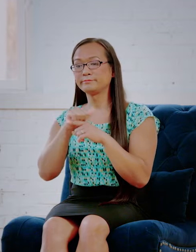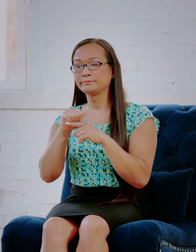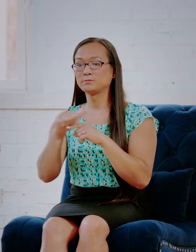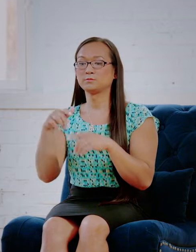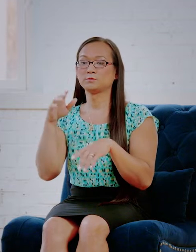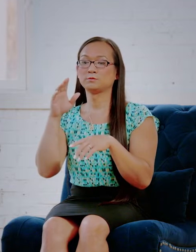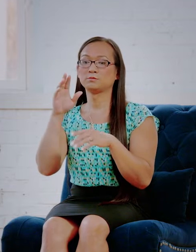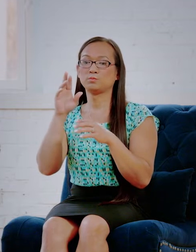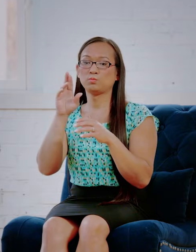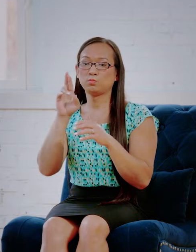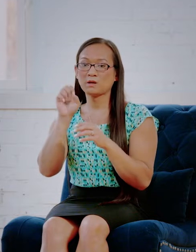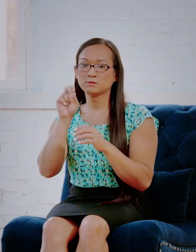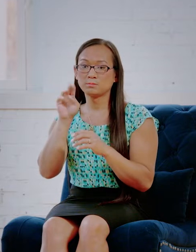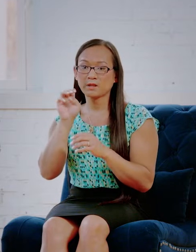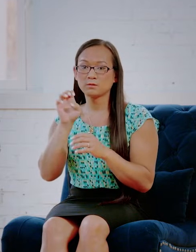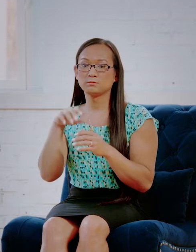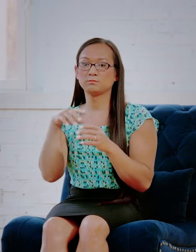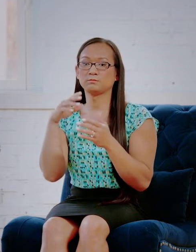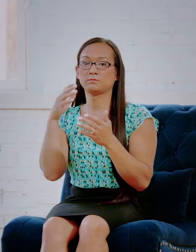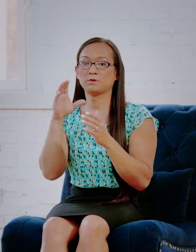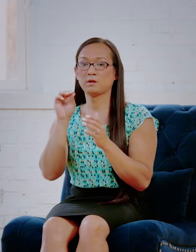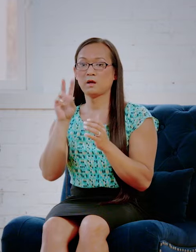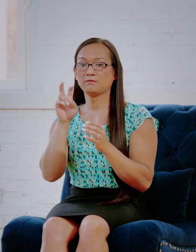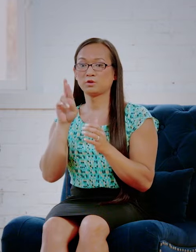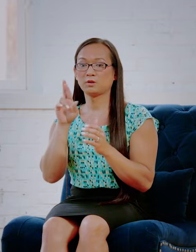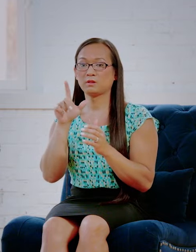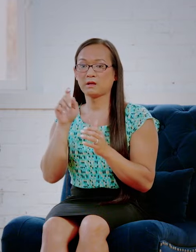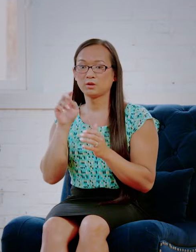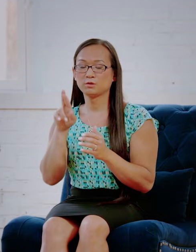I would take some resume practice and we would also work